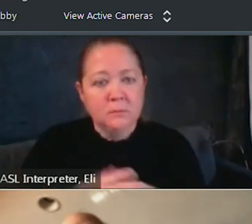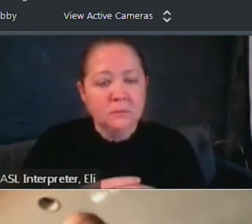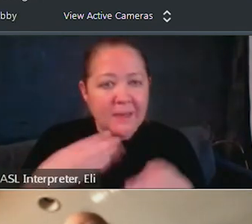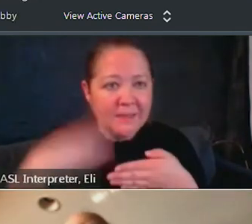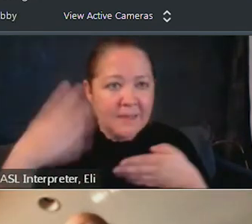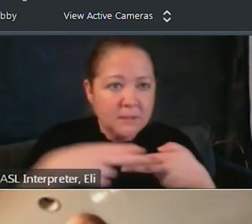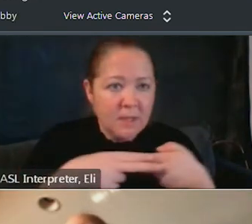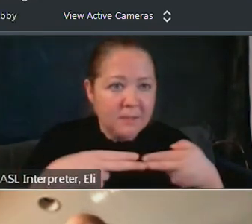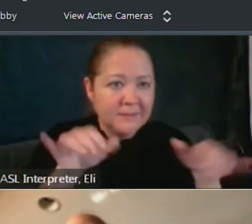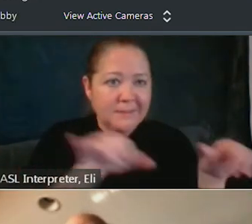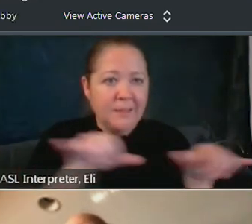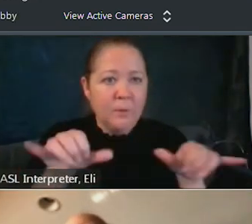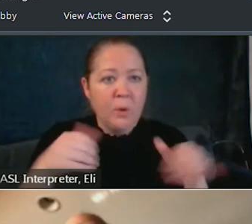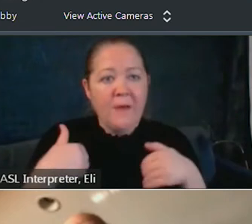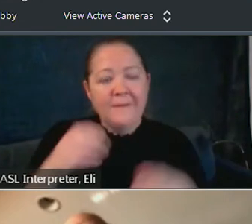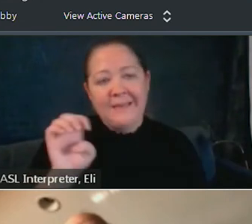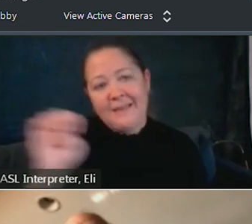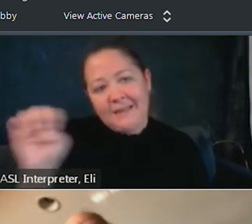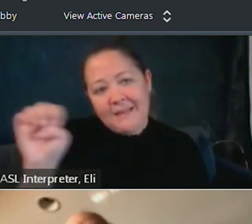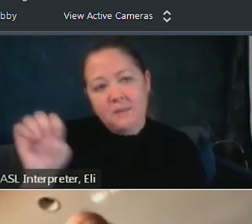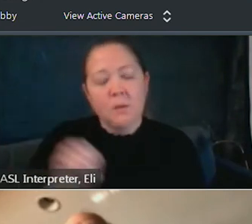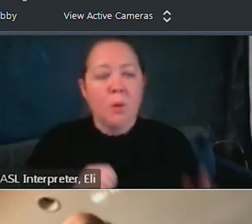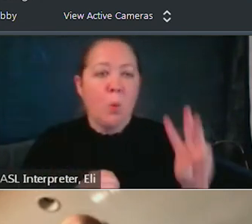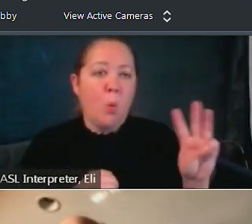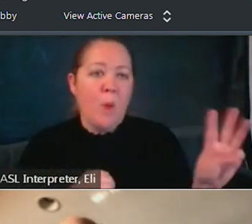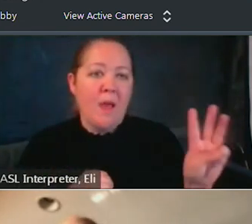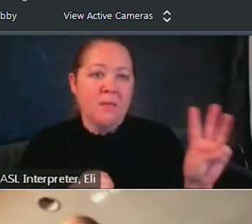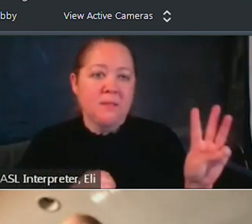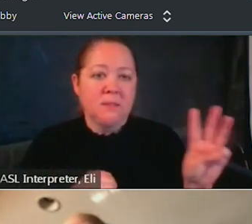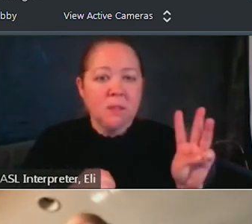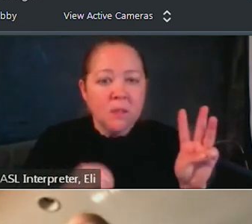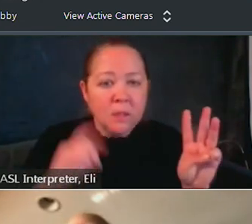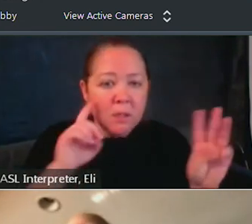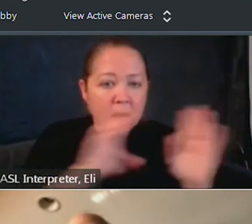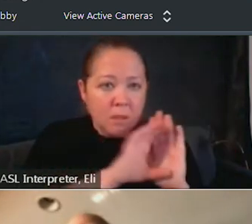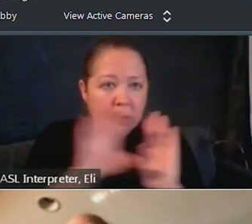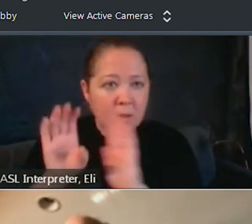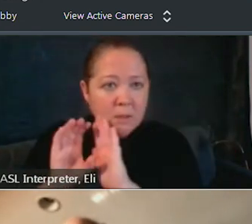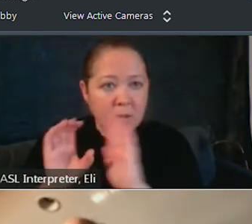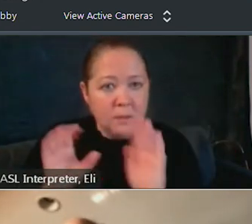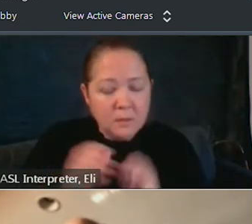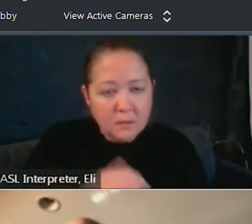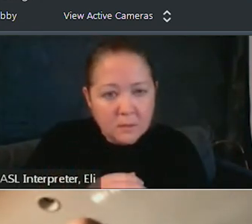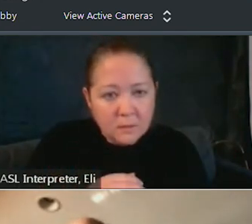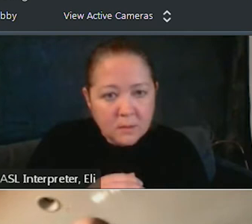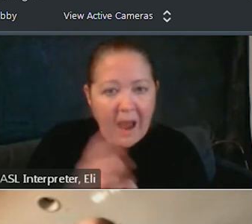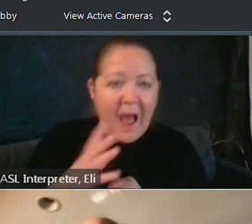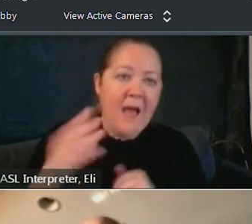We have the East and West elevations and a rendering of the, about the whole facility.